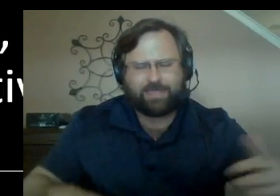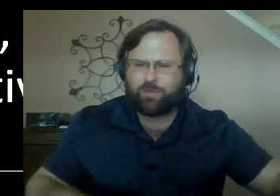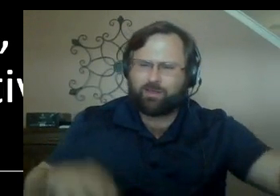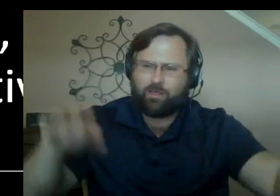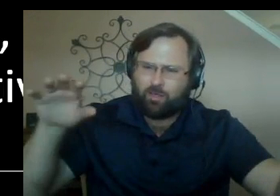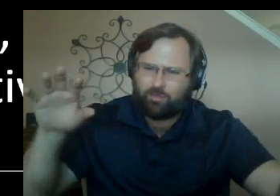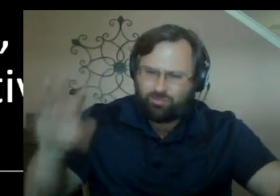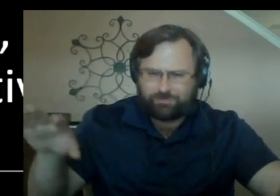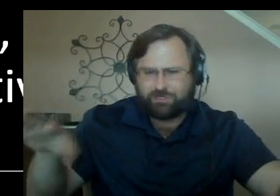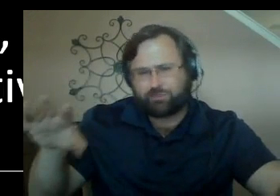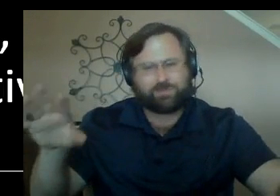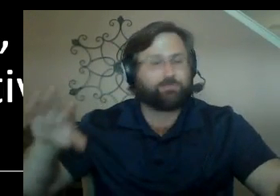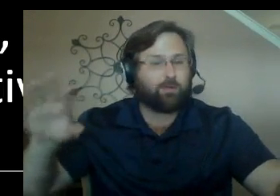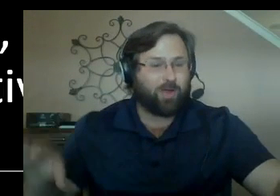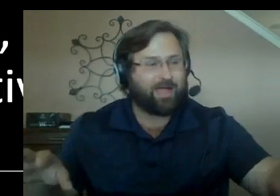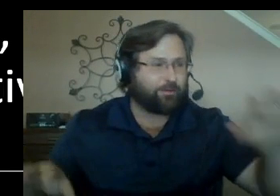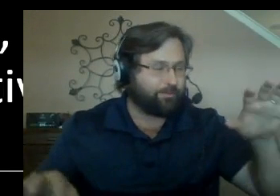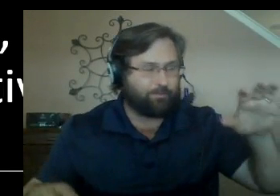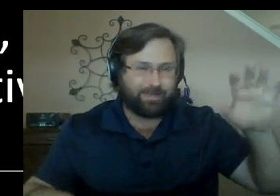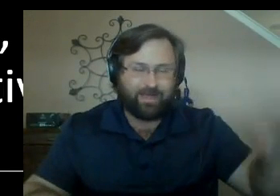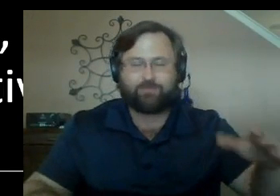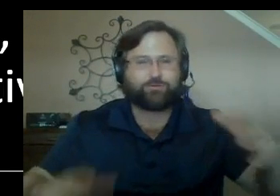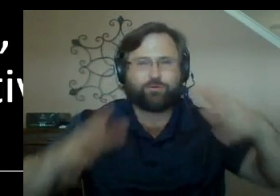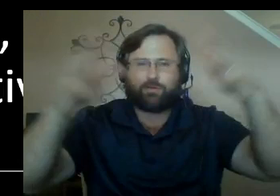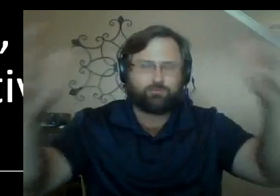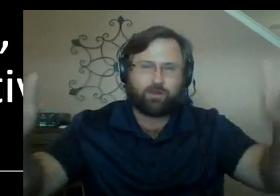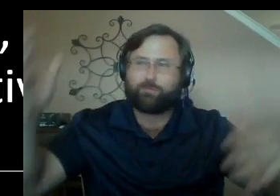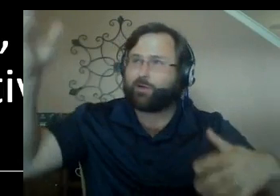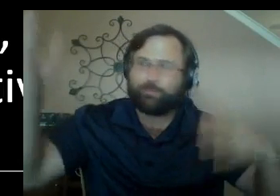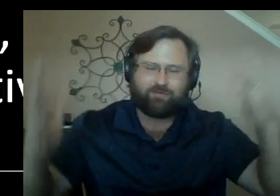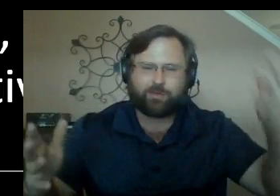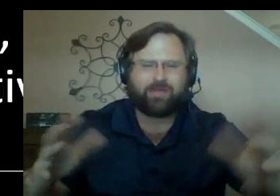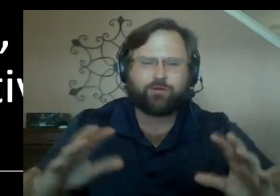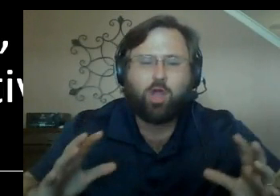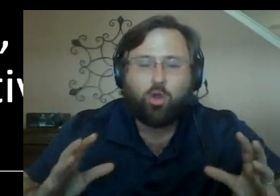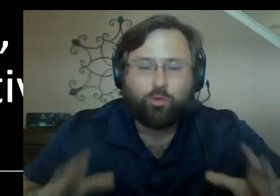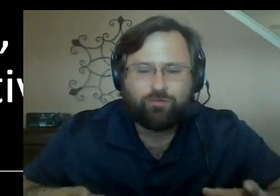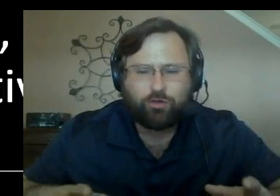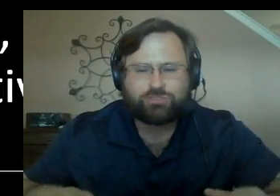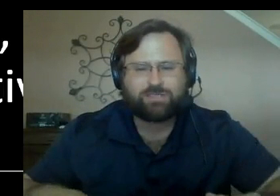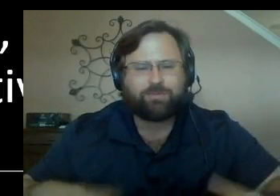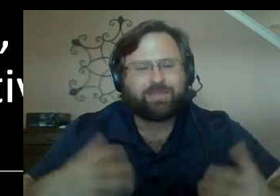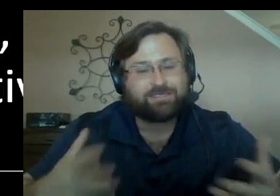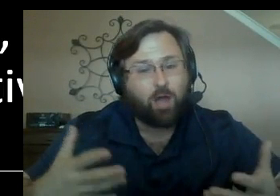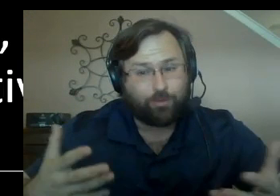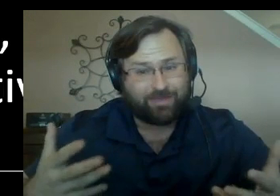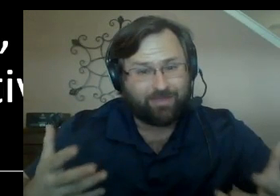it's when this particular space on my right or my left or in front of me or above me or whatever refers to something that's not really there